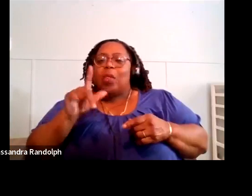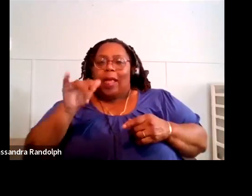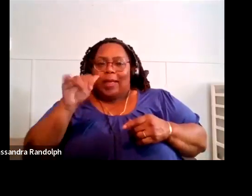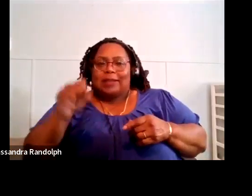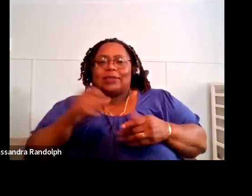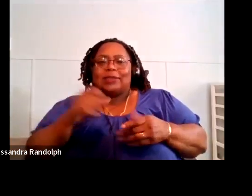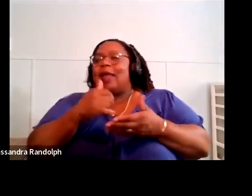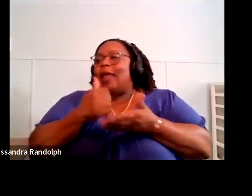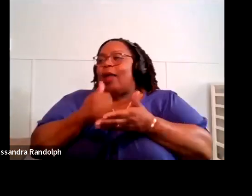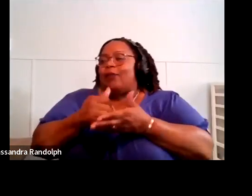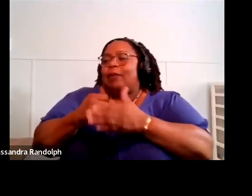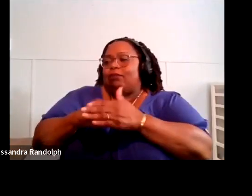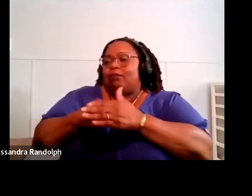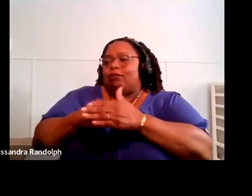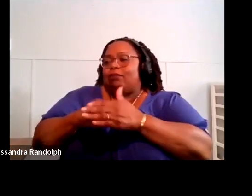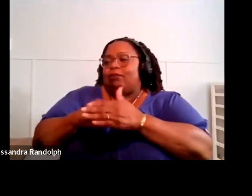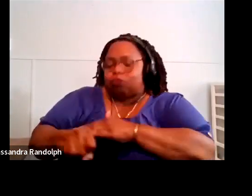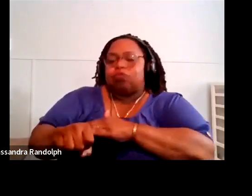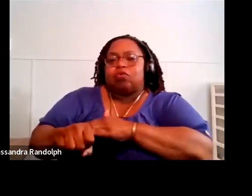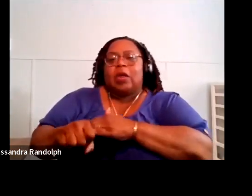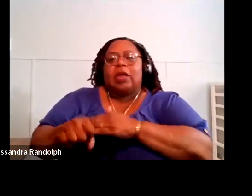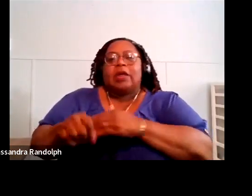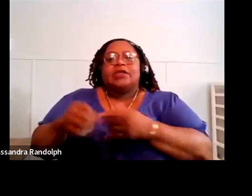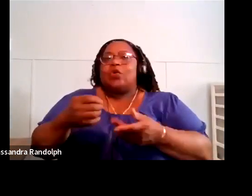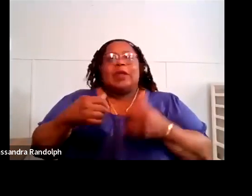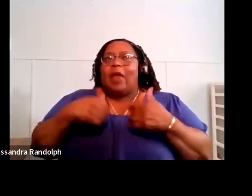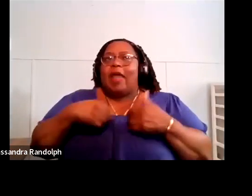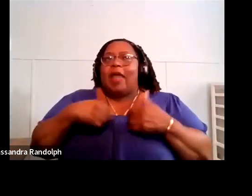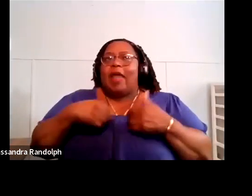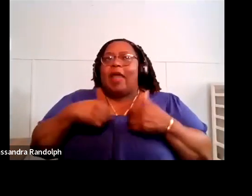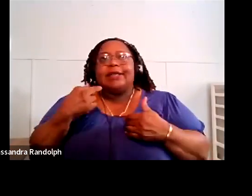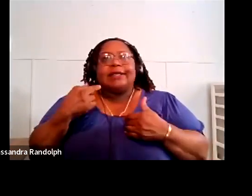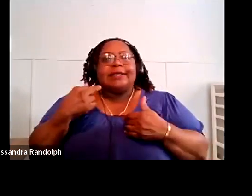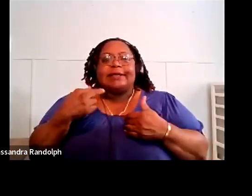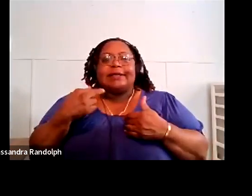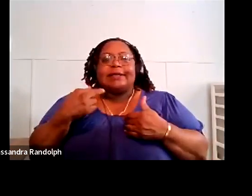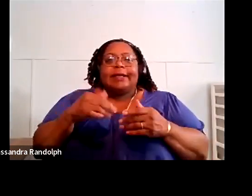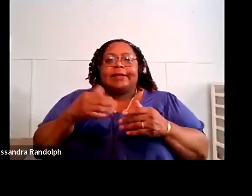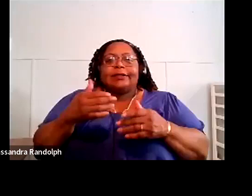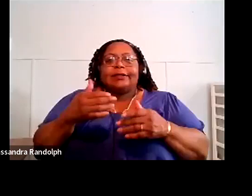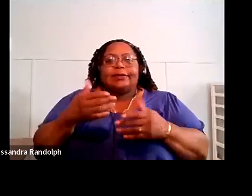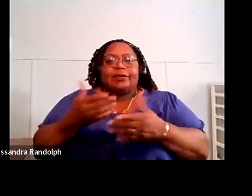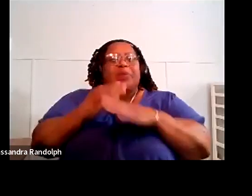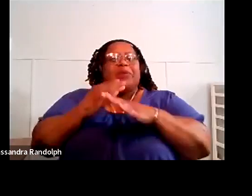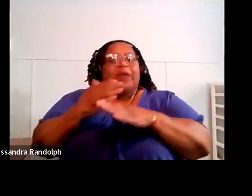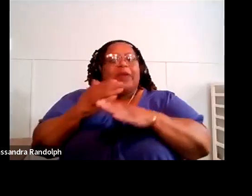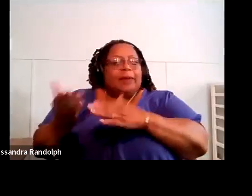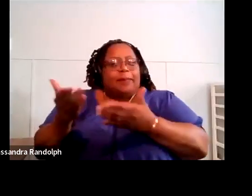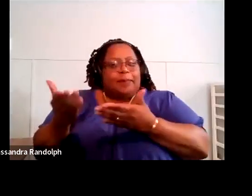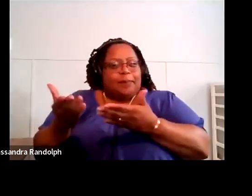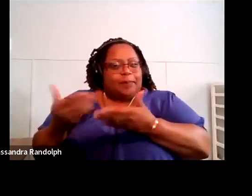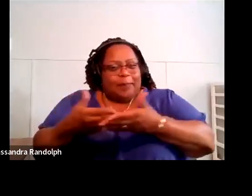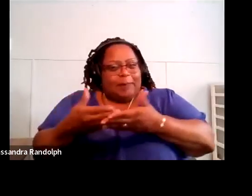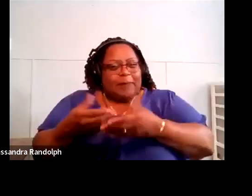was successfully able to do thanks to Governor Wolf partnership is ensure that there is access to do less for women